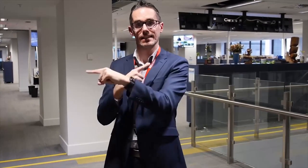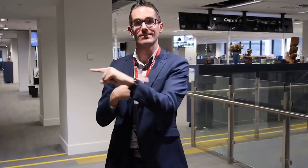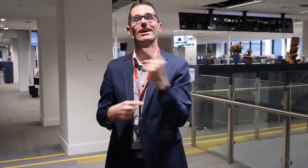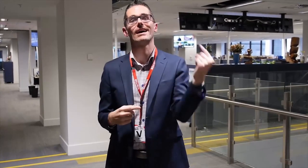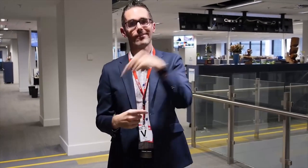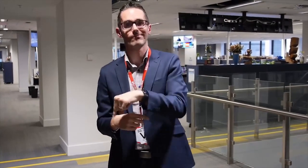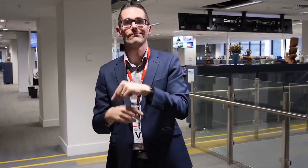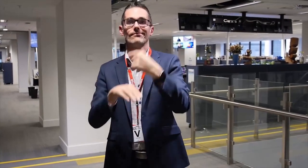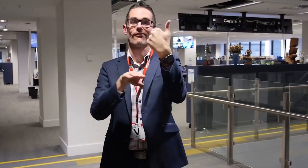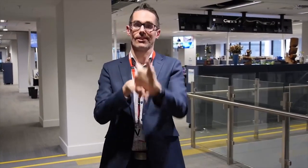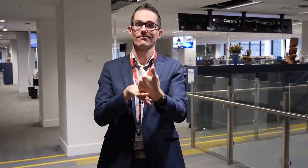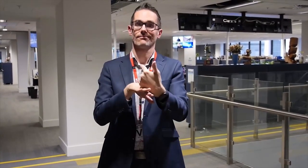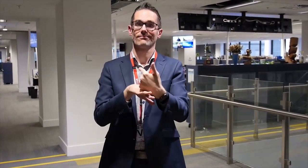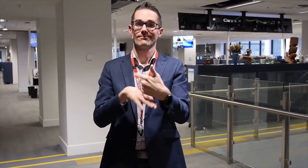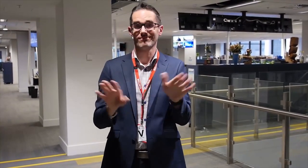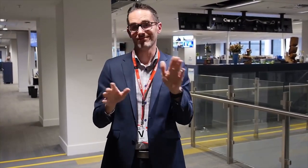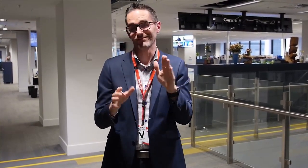completed the final draft, then meet at the studio to film the finished product.